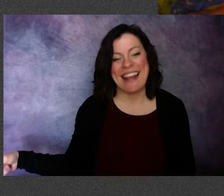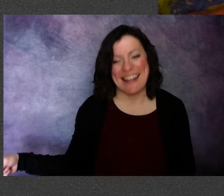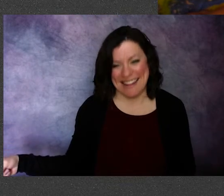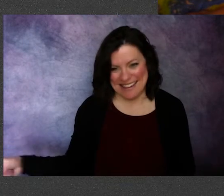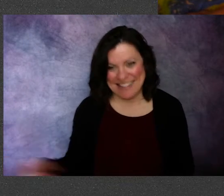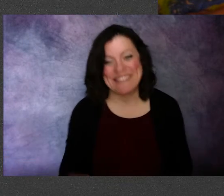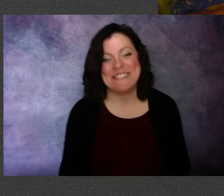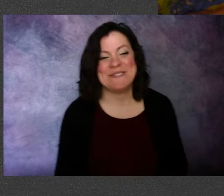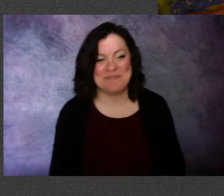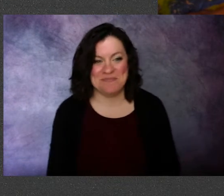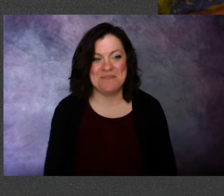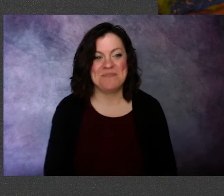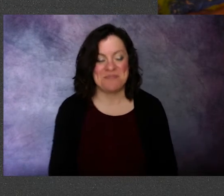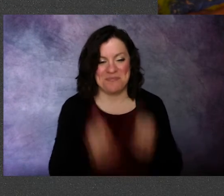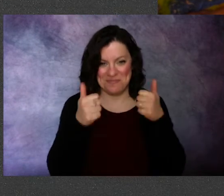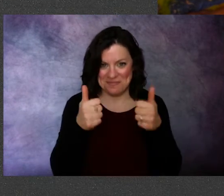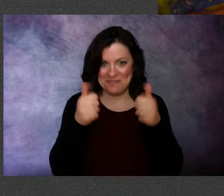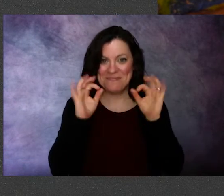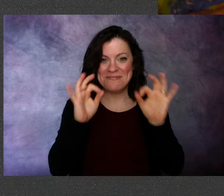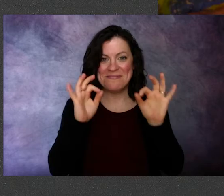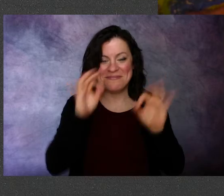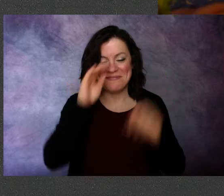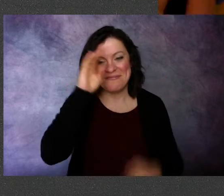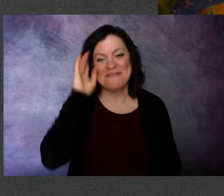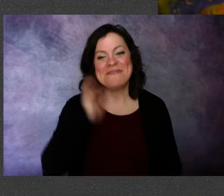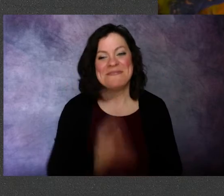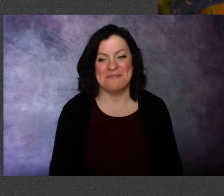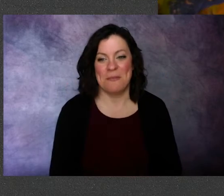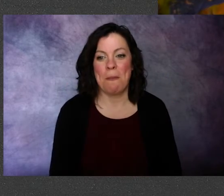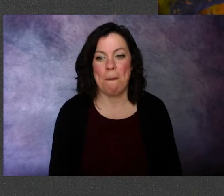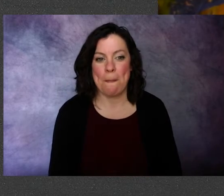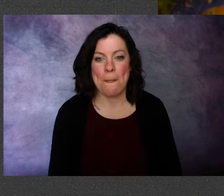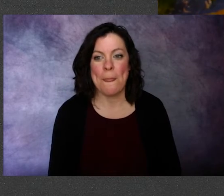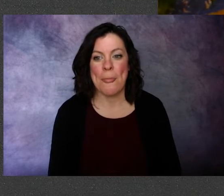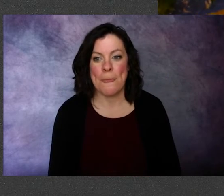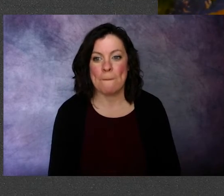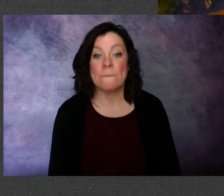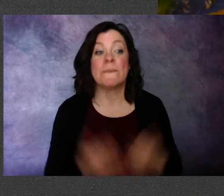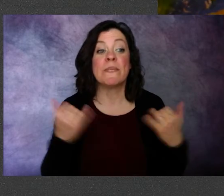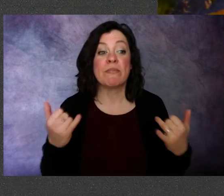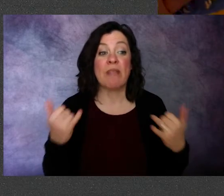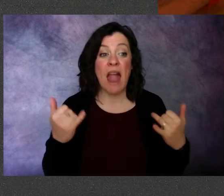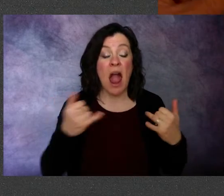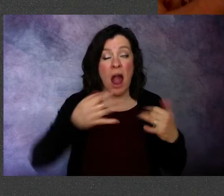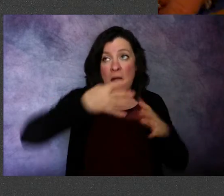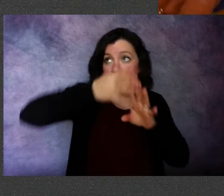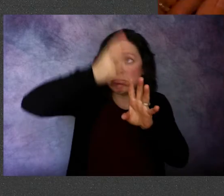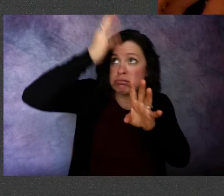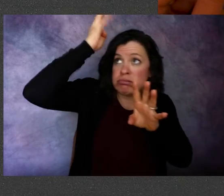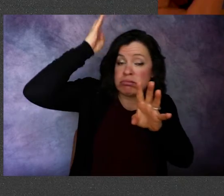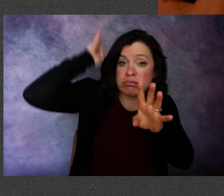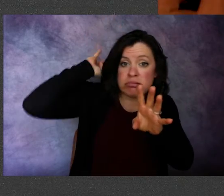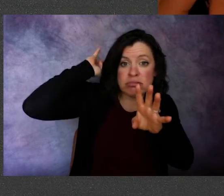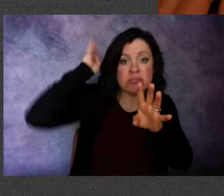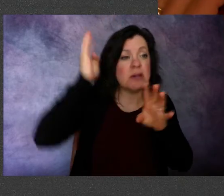so we'll put our tail down there. Now, in between, we can get those triangles. I have these red ones.